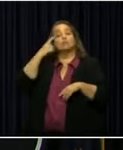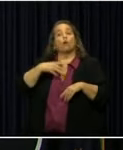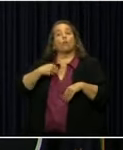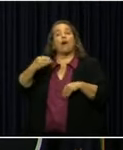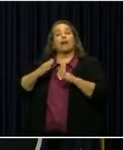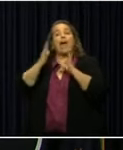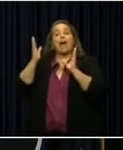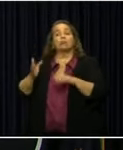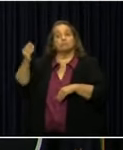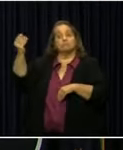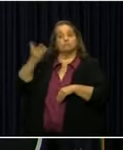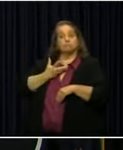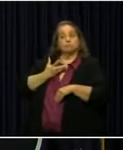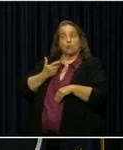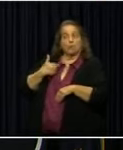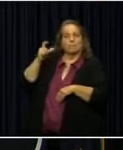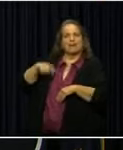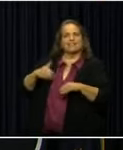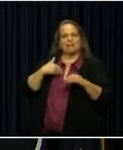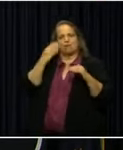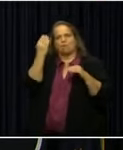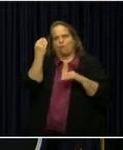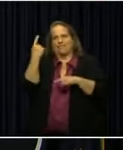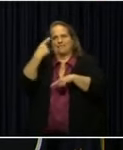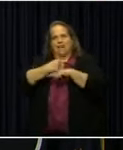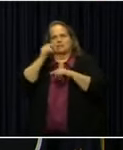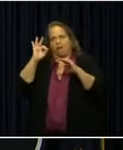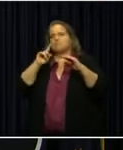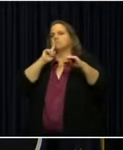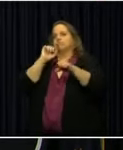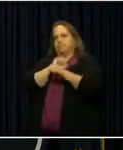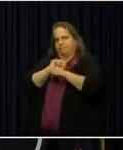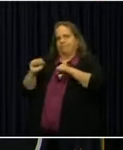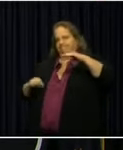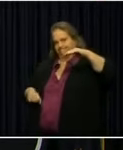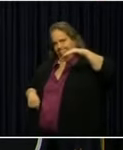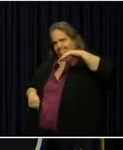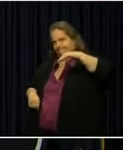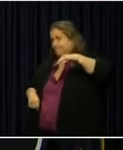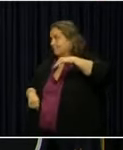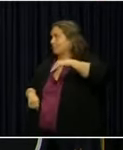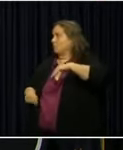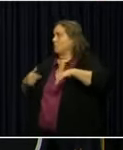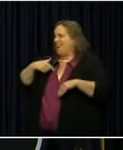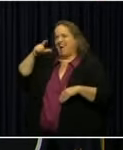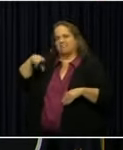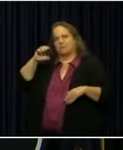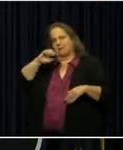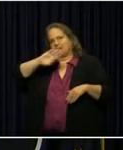DISEASE, WHICH WE'LL DISCUSS A LITTLE BIT LATER AS A VERY REAL LIKELIHOOD, THAT WE HAVE TO HAVE THE CAPACITY WITHIN THE EXISTING HEALTH CARE SYSTEM TO PROVIDE